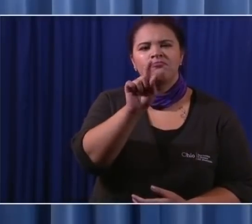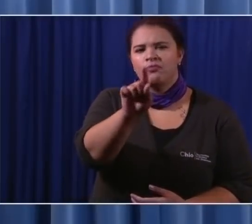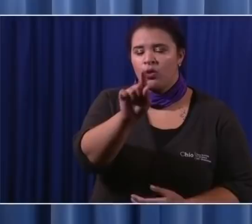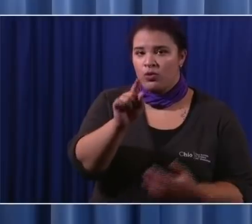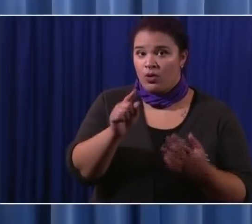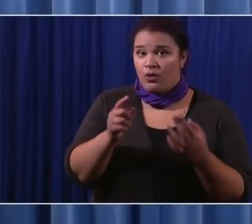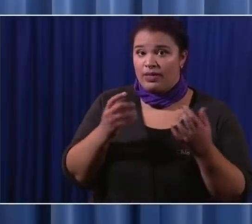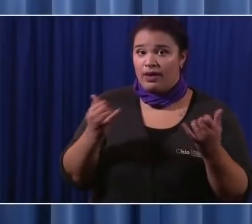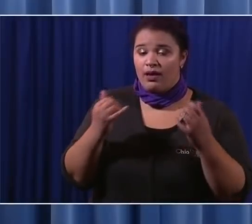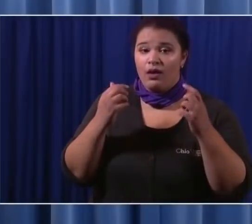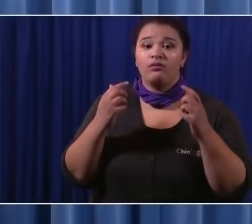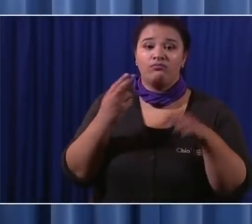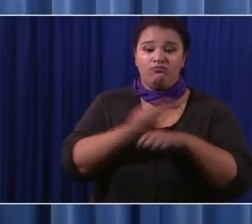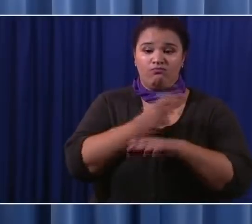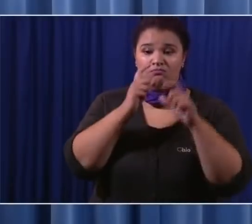WE ARE READY FOR QUESTIONS. GOOD AFTERNOON, GLEN